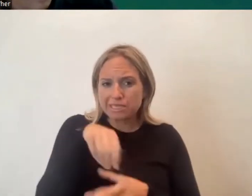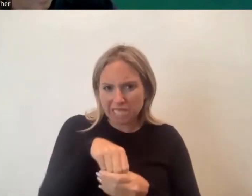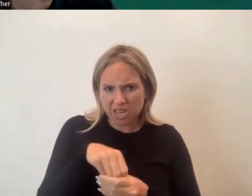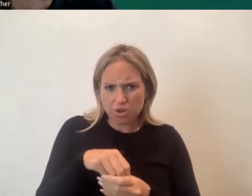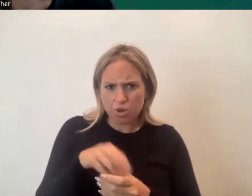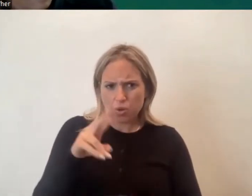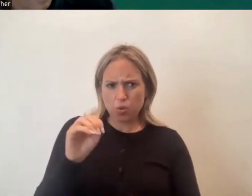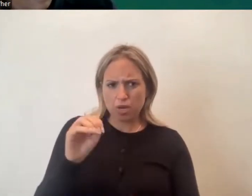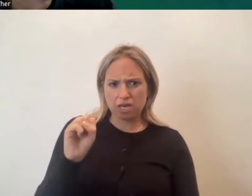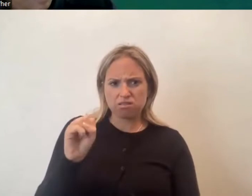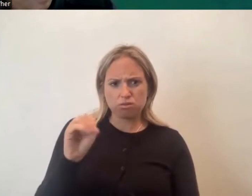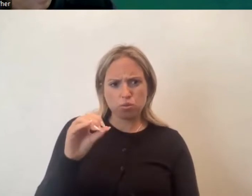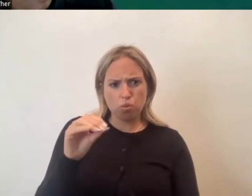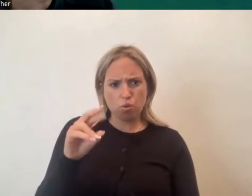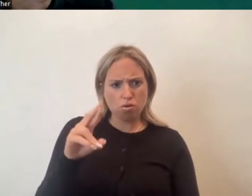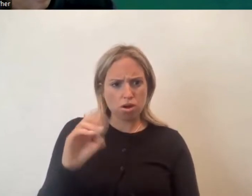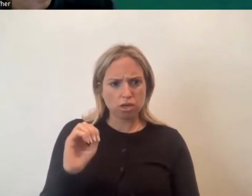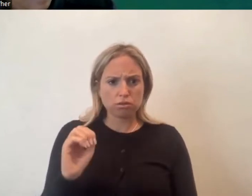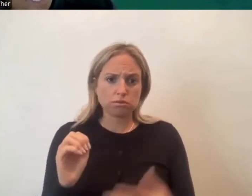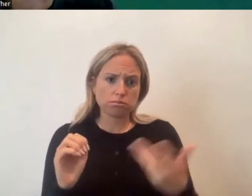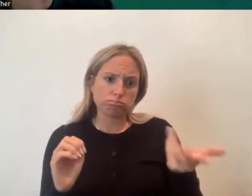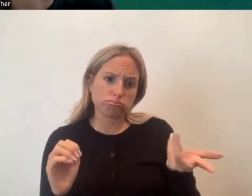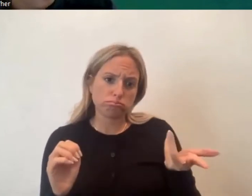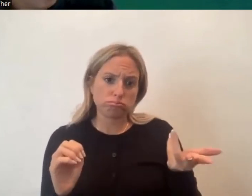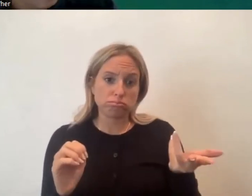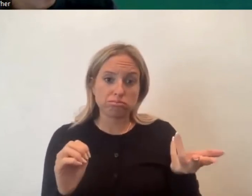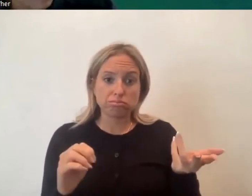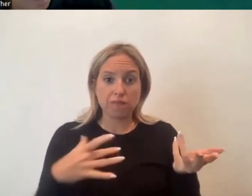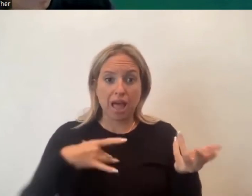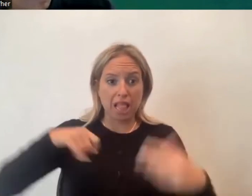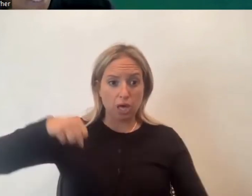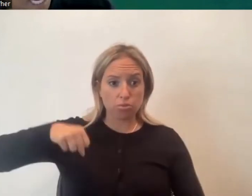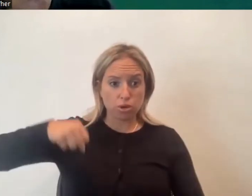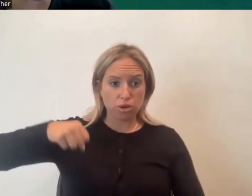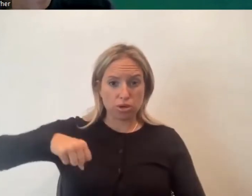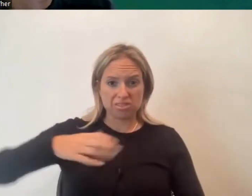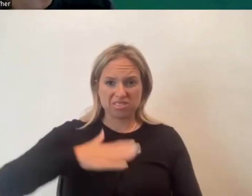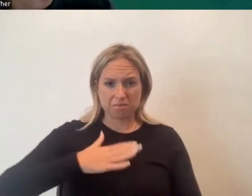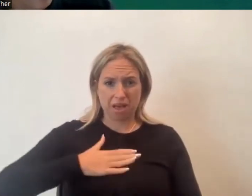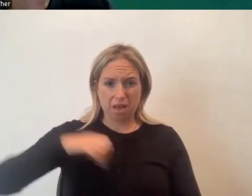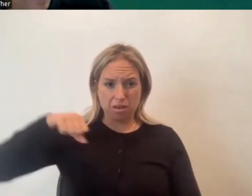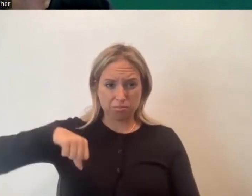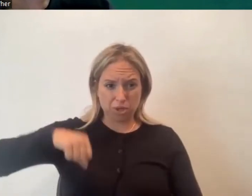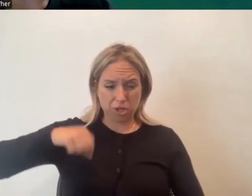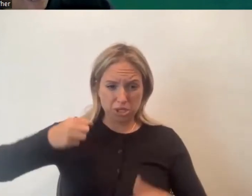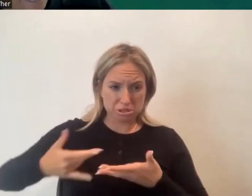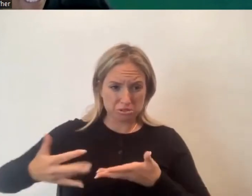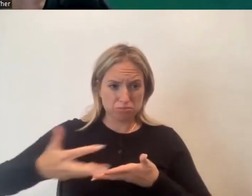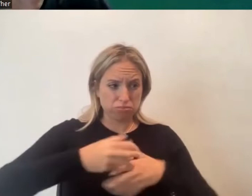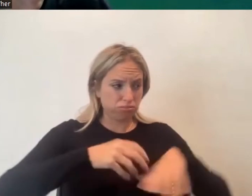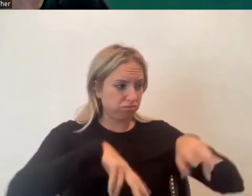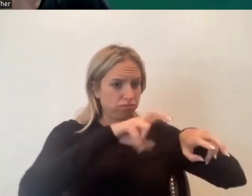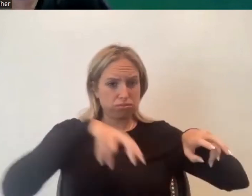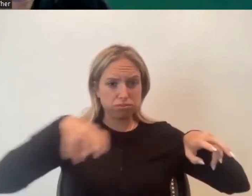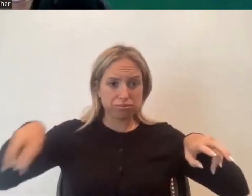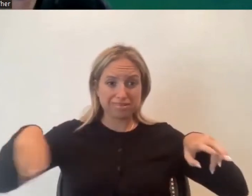So I like handbags. So does my handbag collection count? Would it count as a resource?